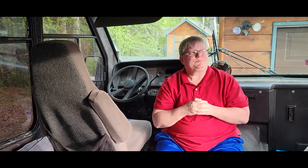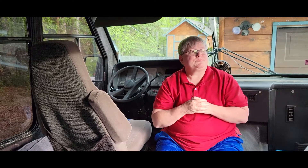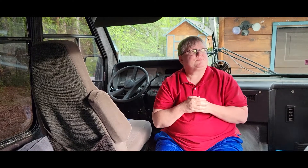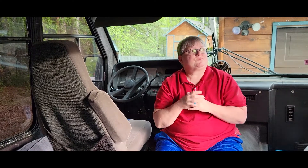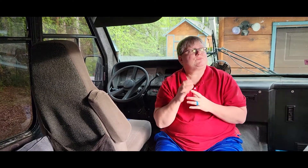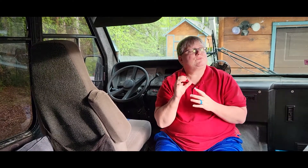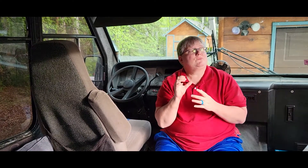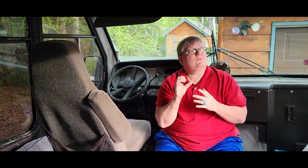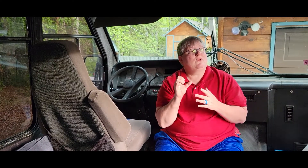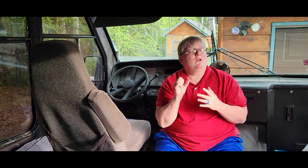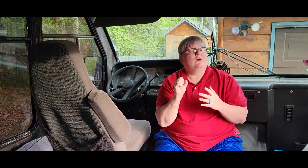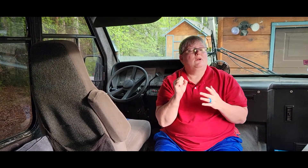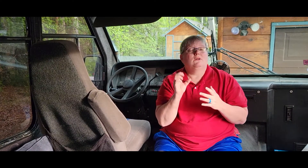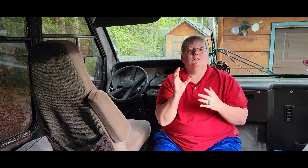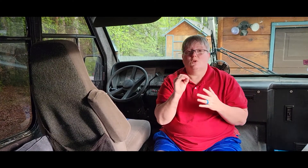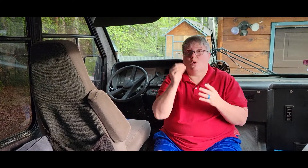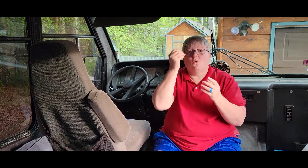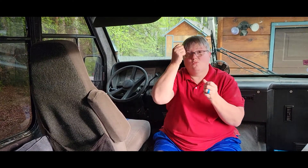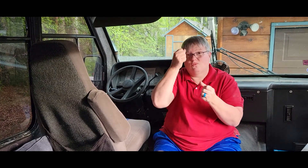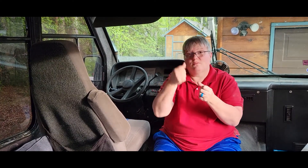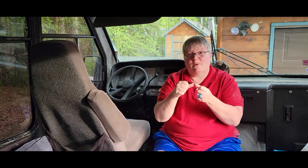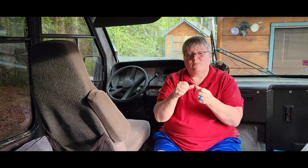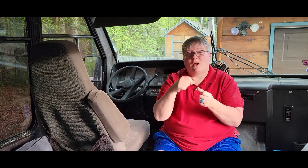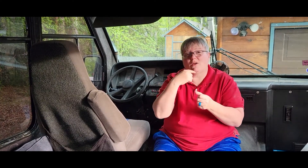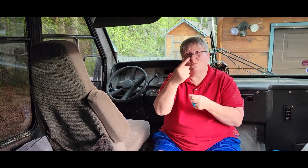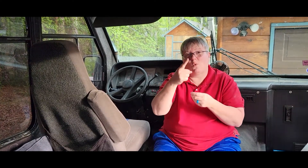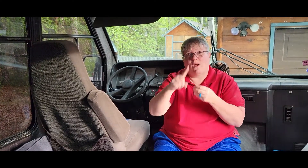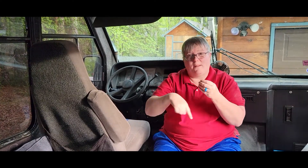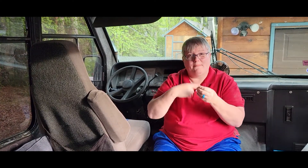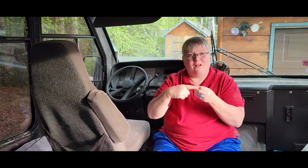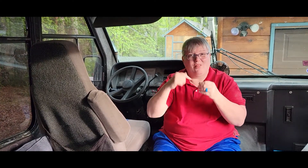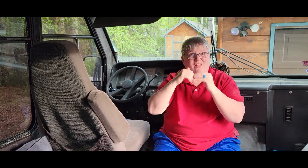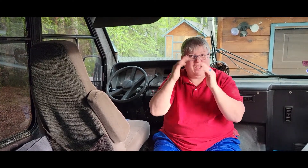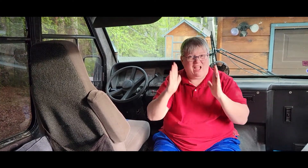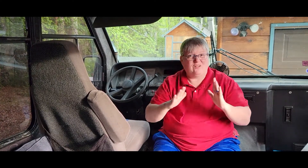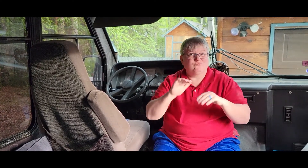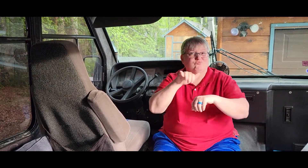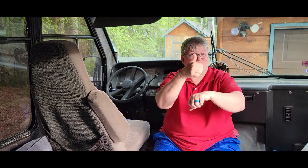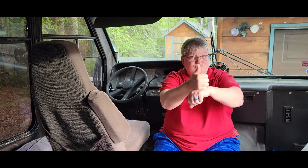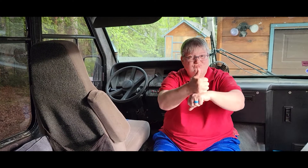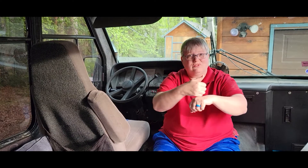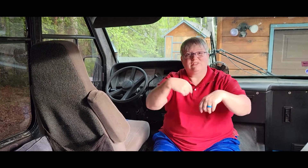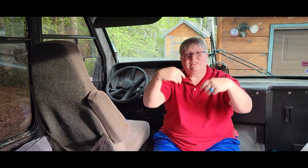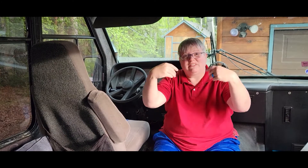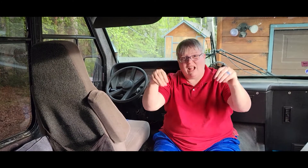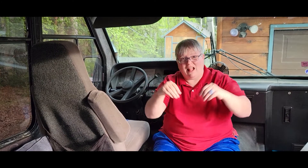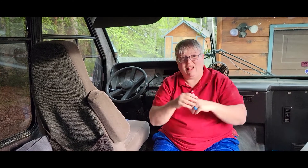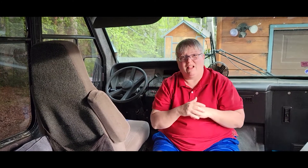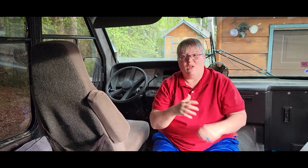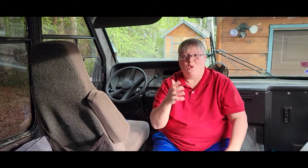Um so remember I told you about the house? They were putting it on the market to sell.